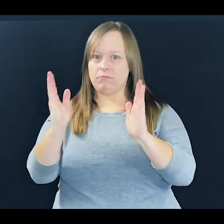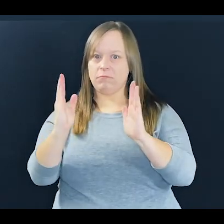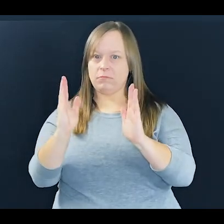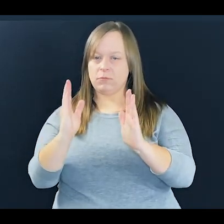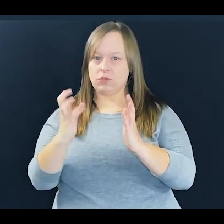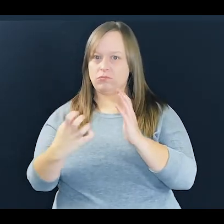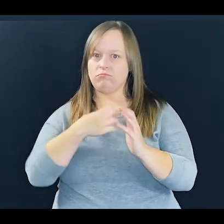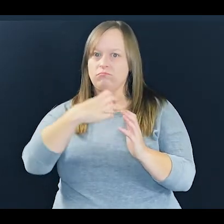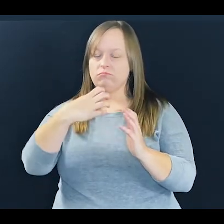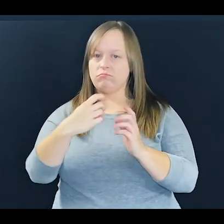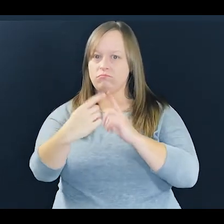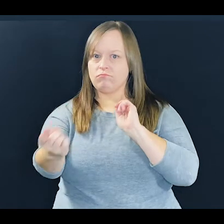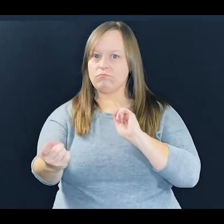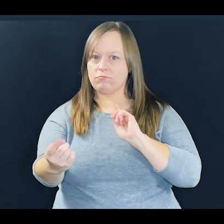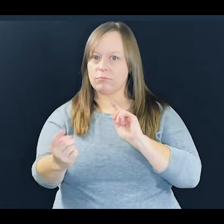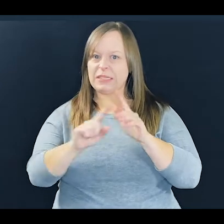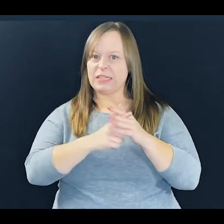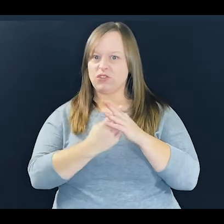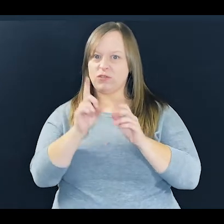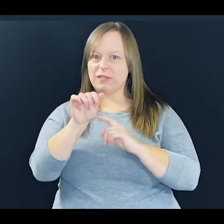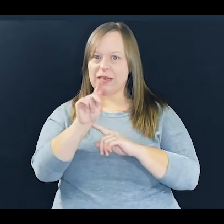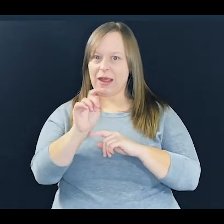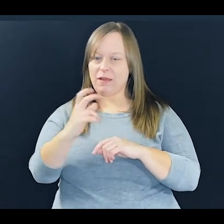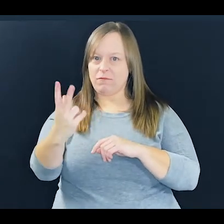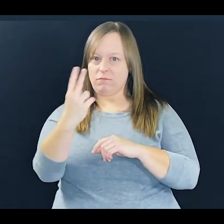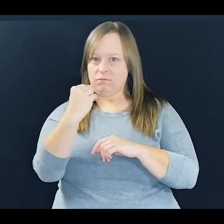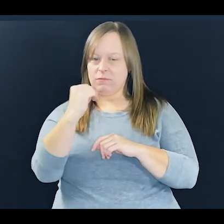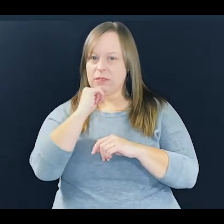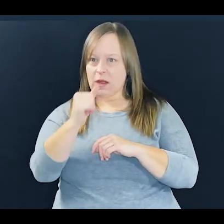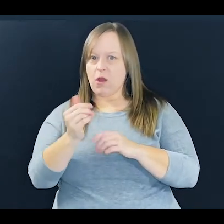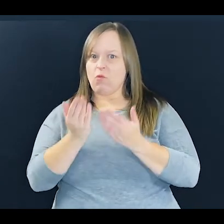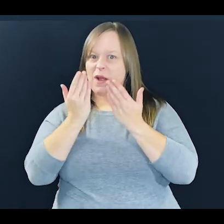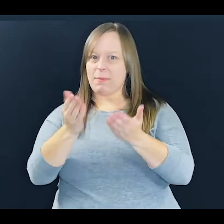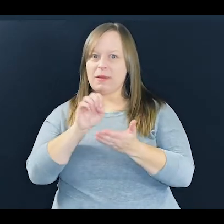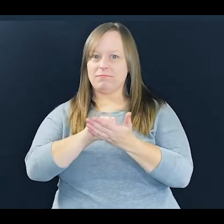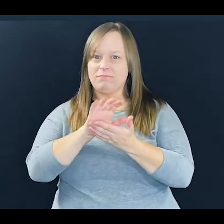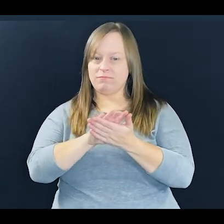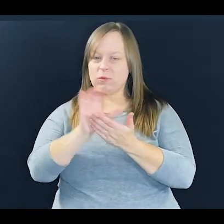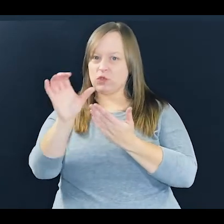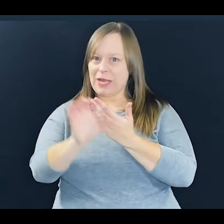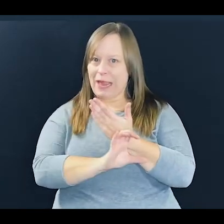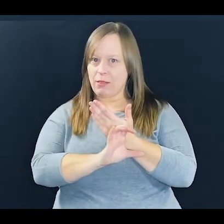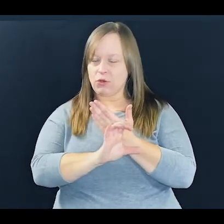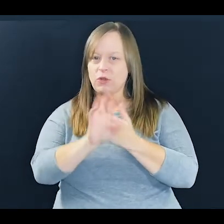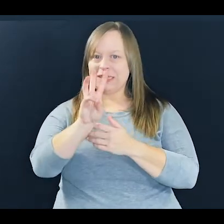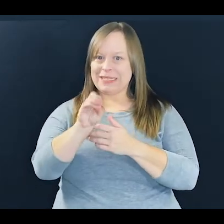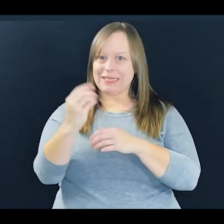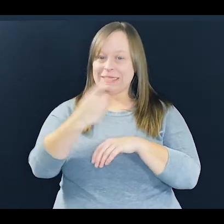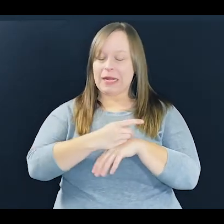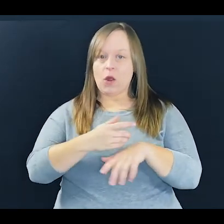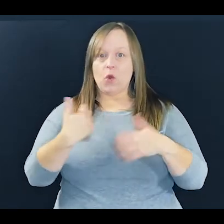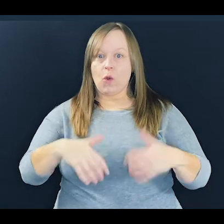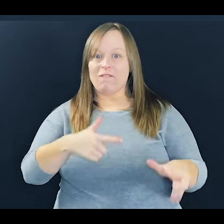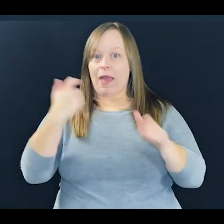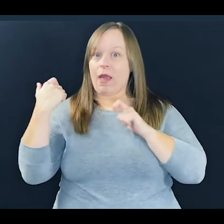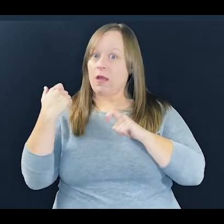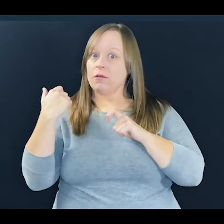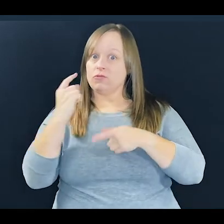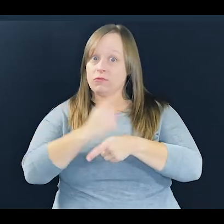have to appeal the decision from the initial date of the denial. We do recommend putting this on your calendar, 60 days flies by.